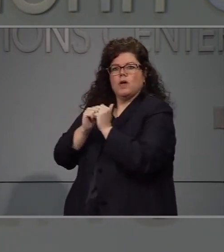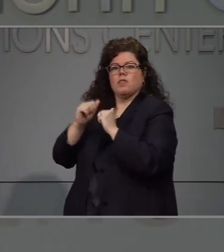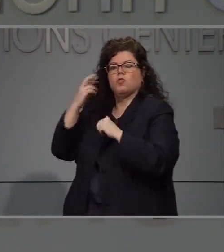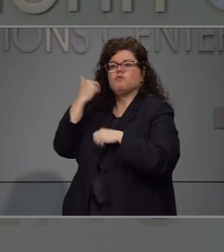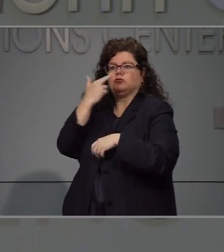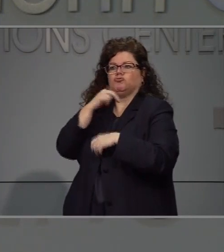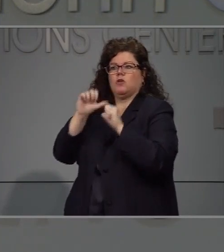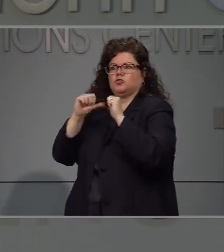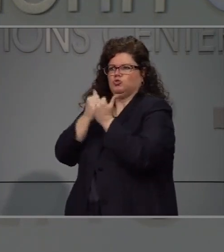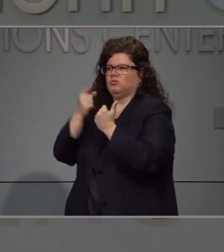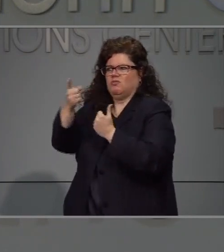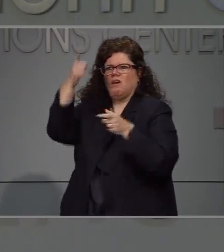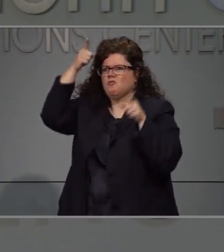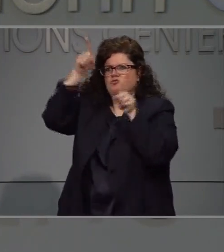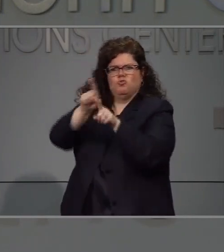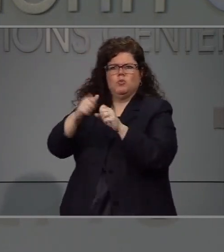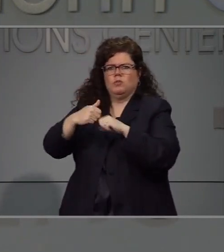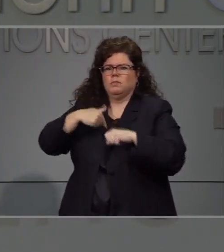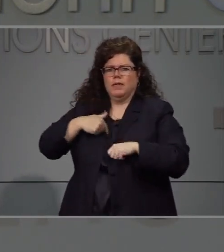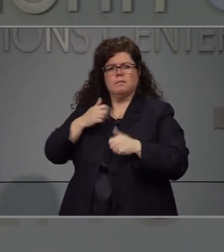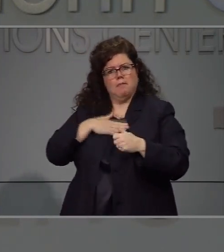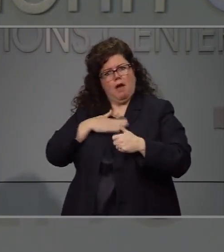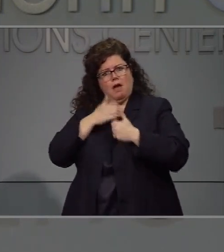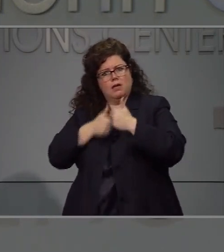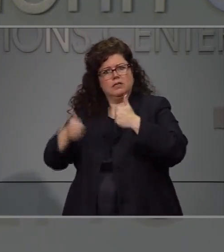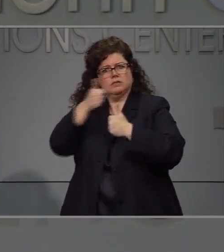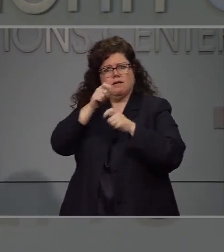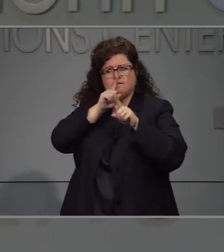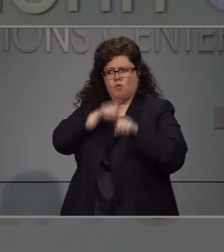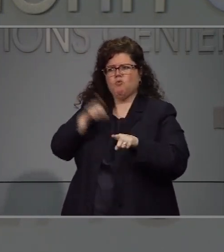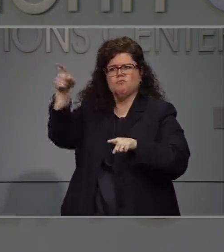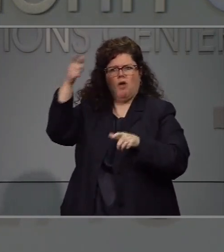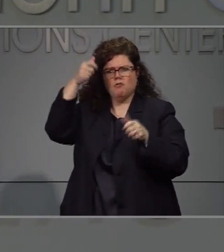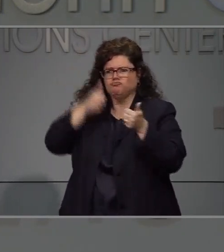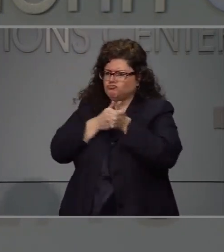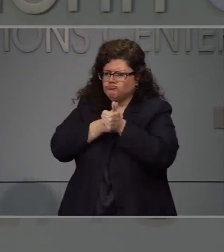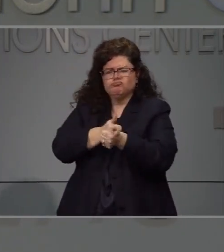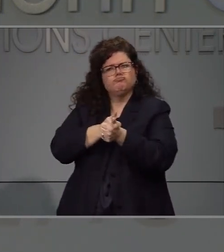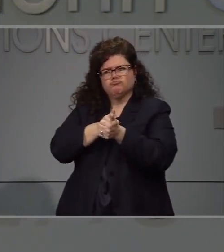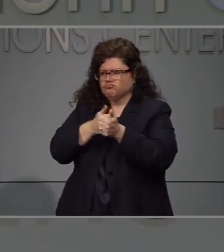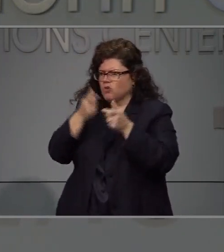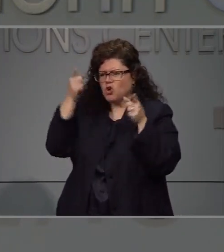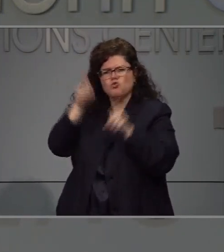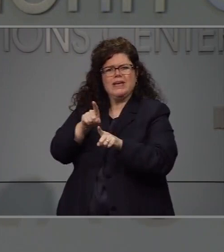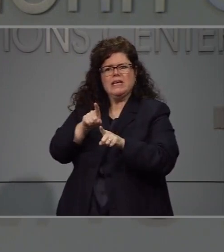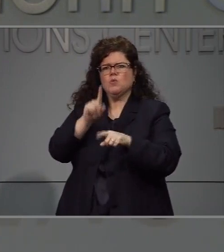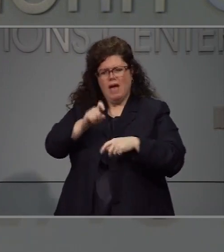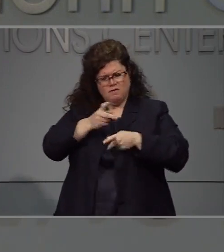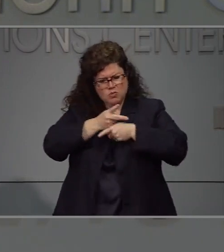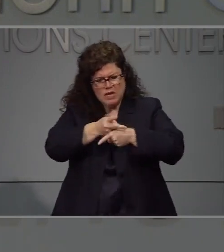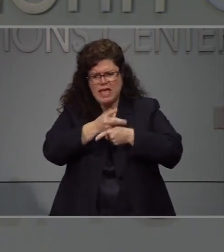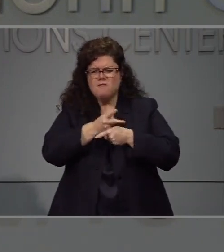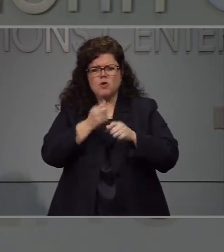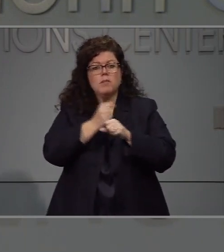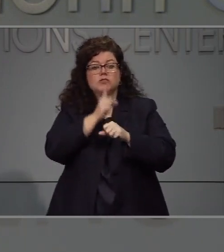SEEN THE LEGISLATION DOT COHEN WOULD YOU WERE ADDRESSING ME THAT I HAVEN'T SEEN THE LEGISLATION BUT I KNOW THAT THIS IS SOMETHING THAT THE RESTAURANT ASSOCIATION FEELS